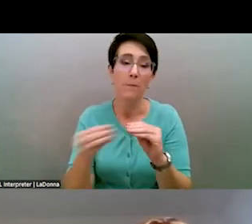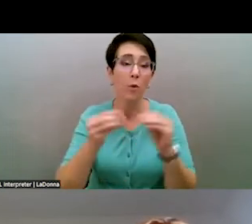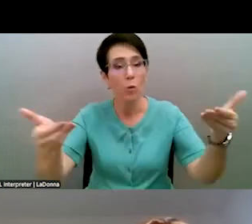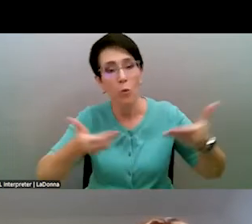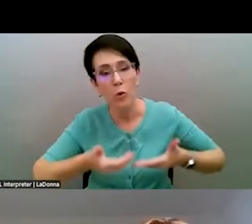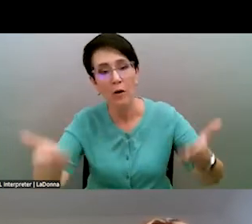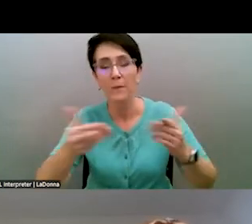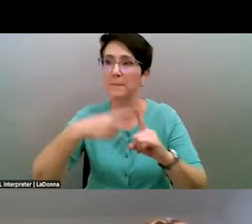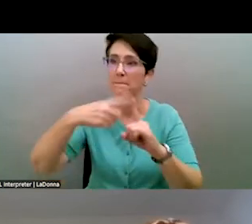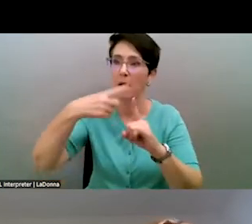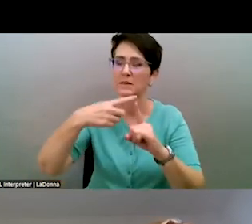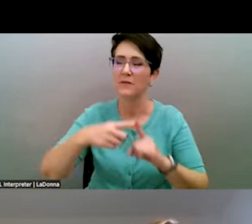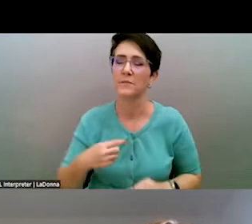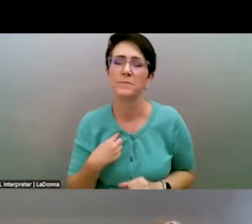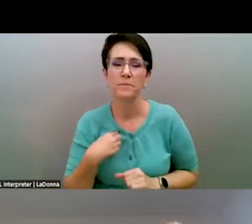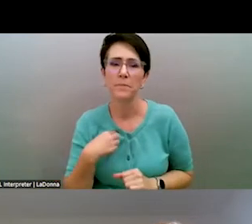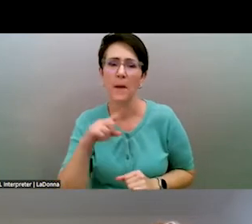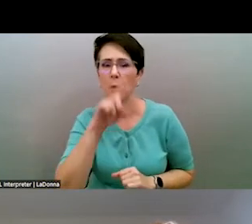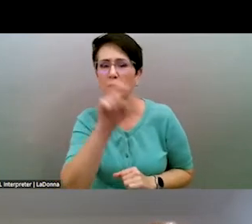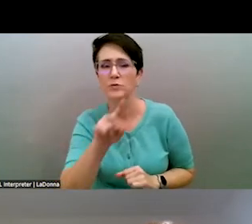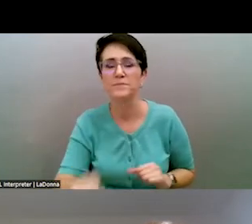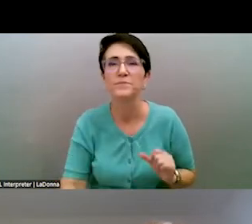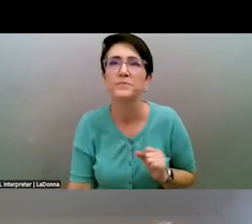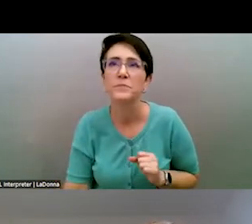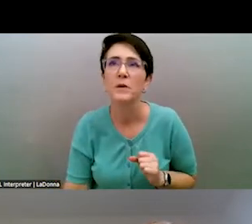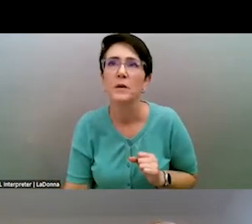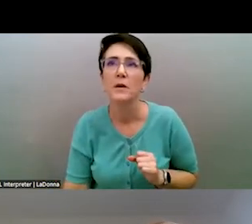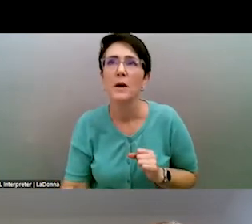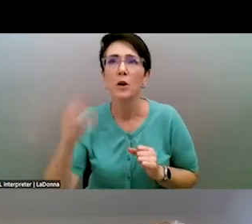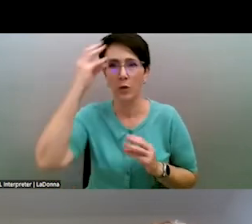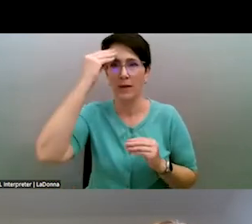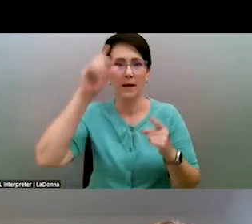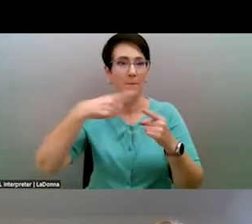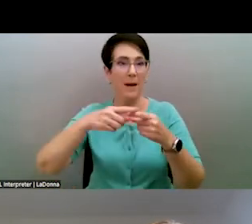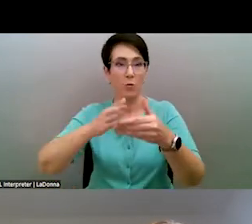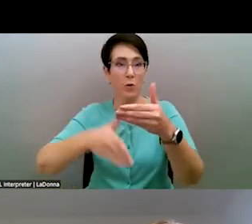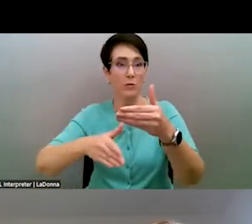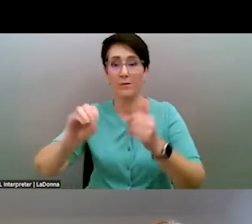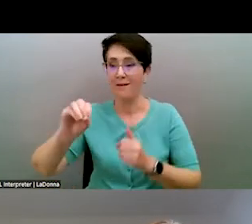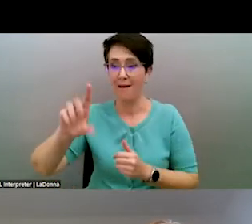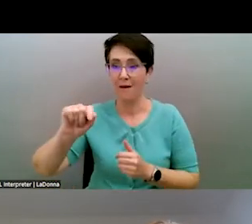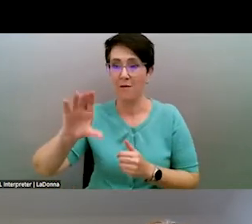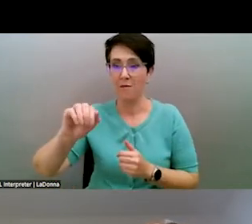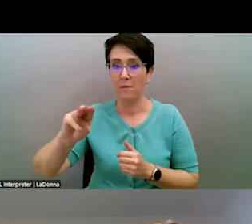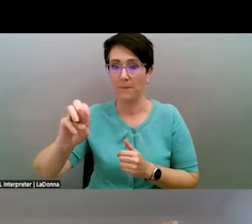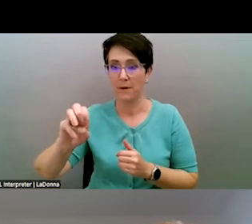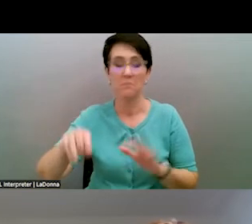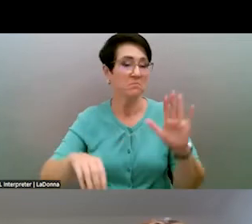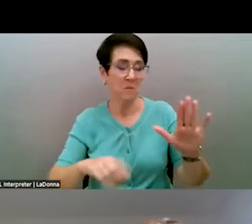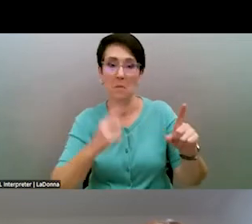I WONDER ABOUT WHEN THINKING ABOUT THE OUTCOMES YOU MENTIONED. RIGHT SPOT ON, YOU HAVE